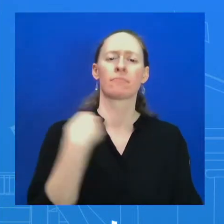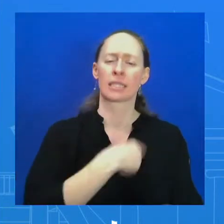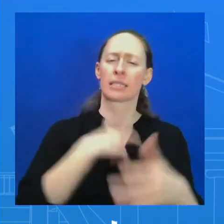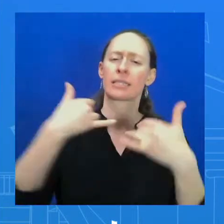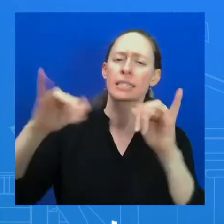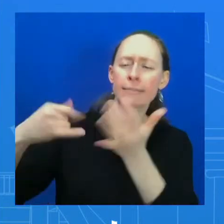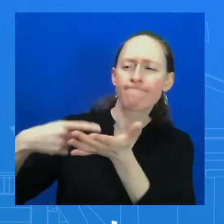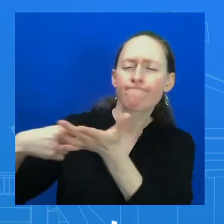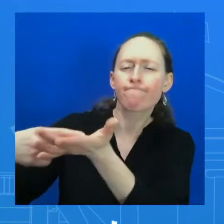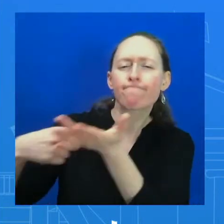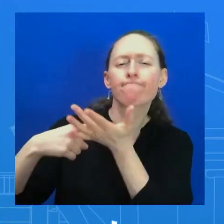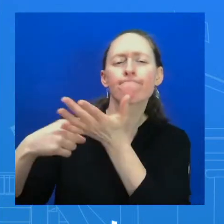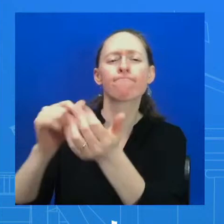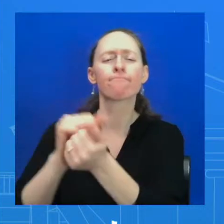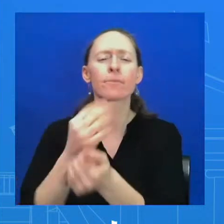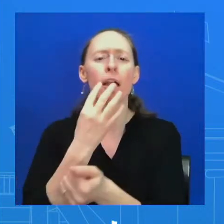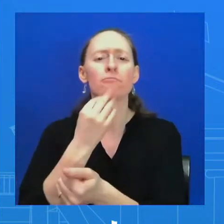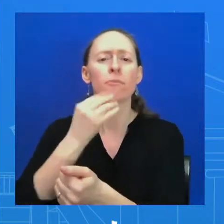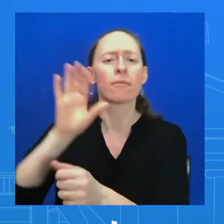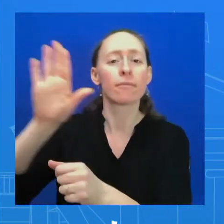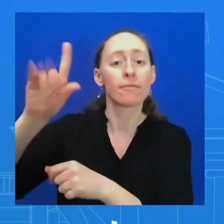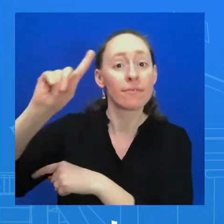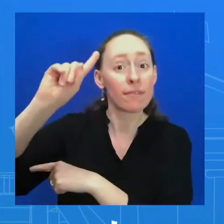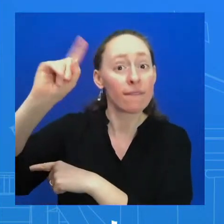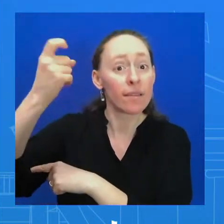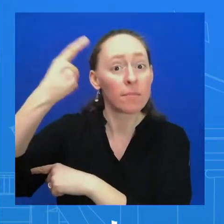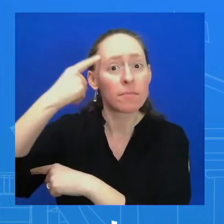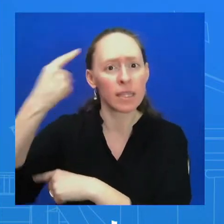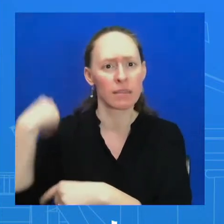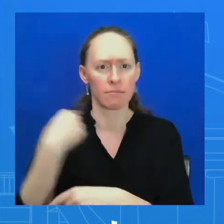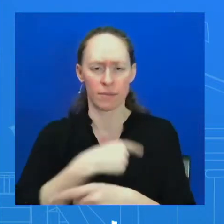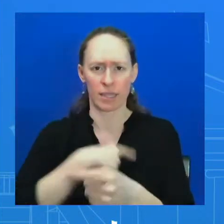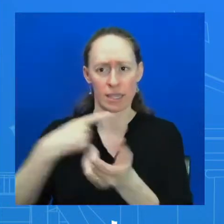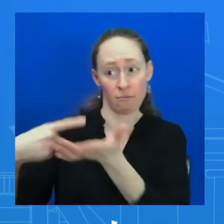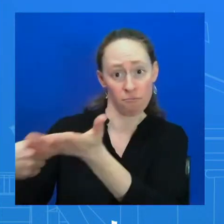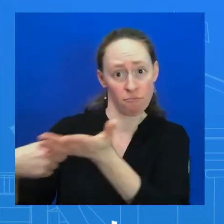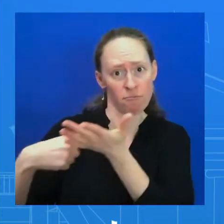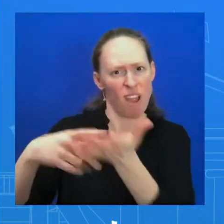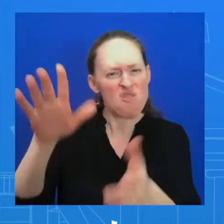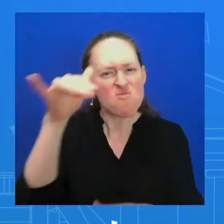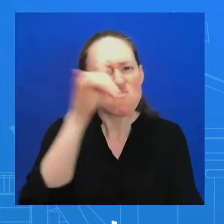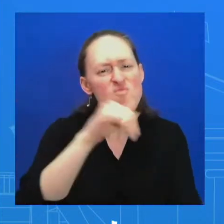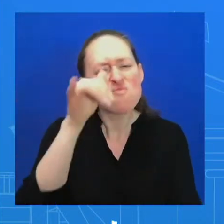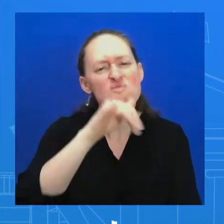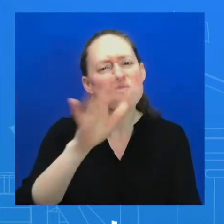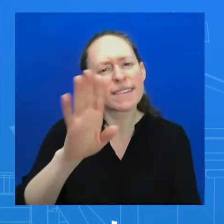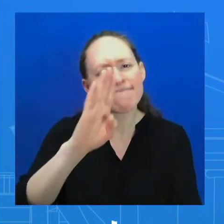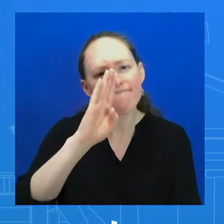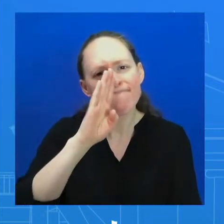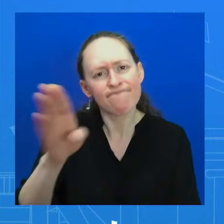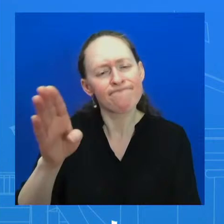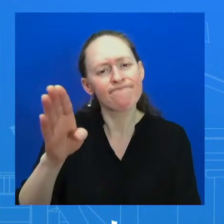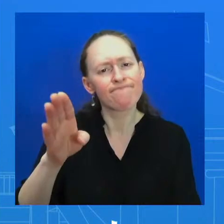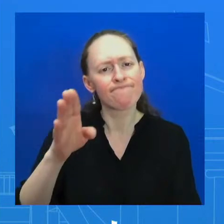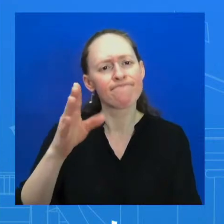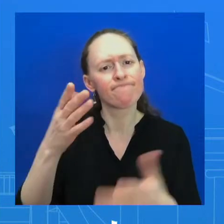Those conversations have been tough. We've been very public about those conversations. On this particular incident, there will be an investigation.